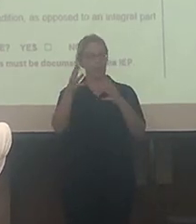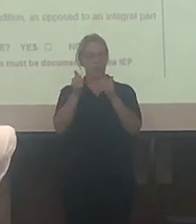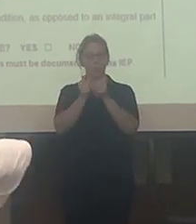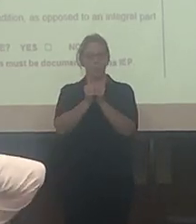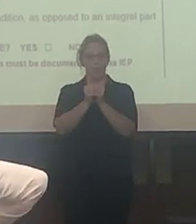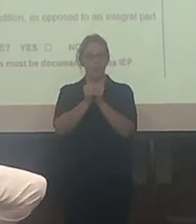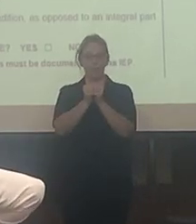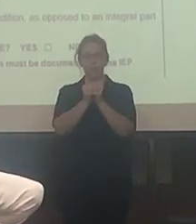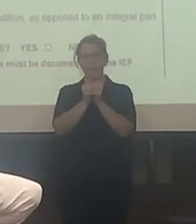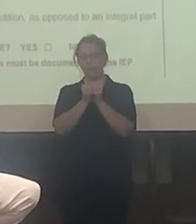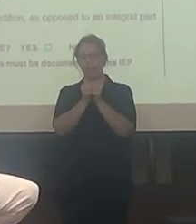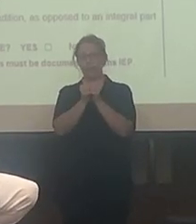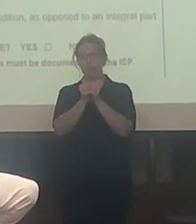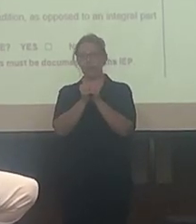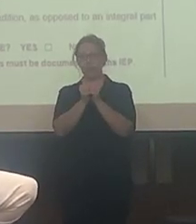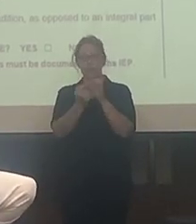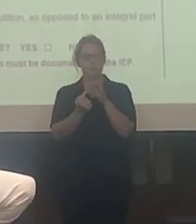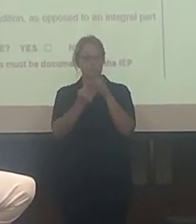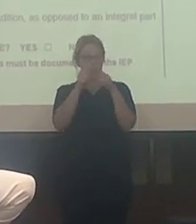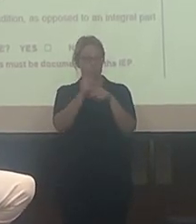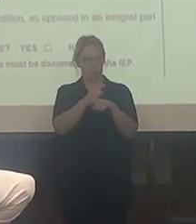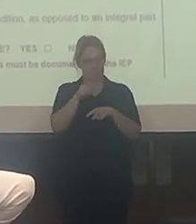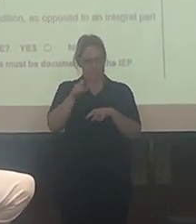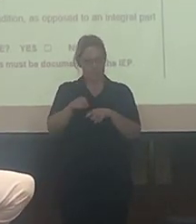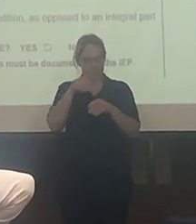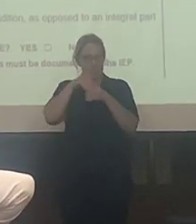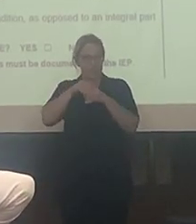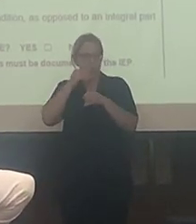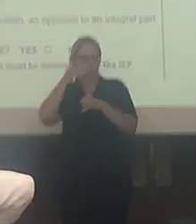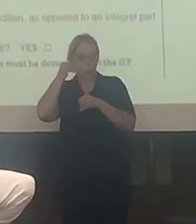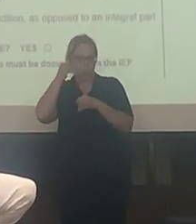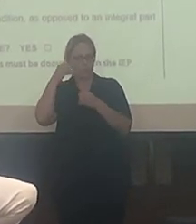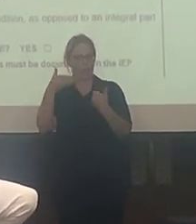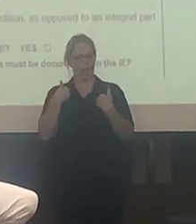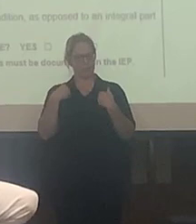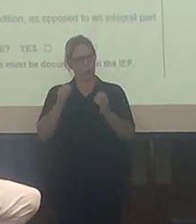that the specialized training that they need at home they have that opportunity do they have